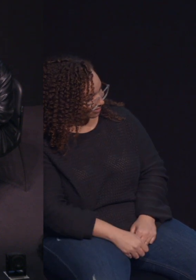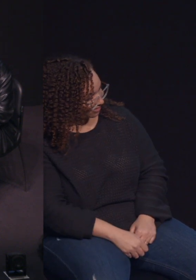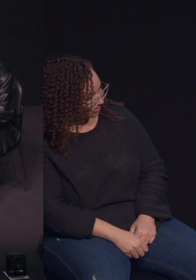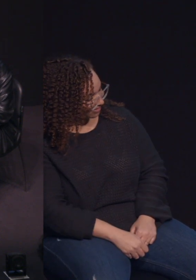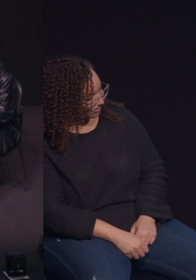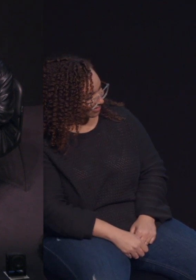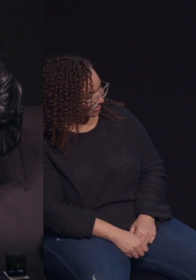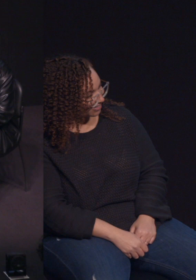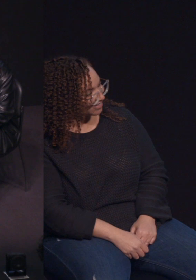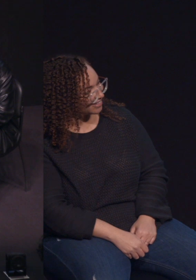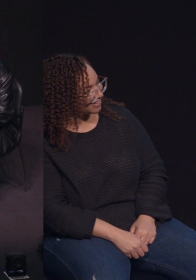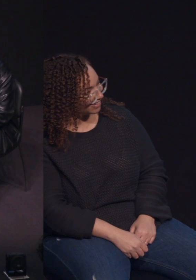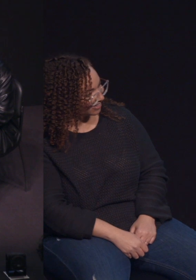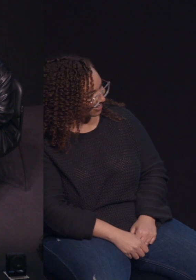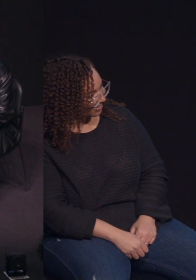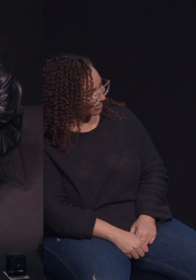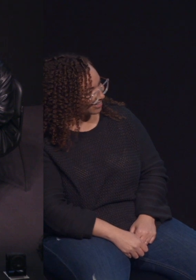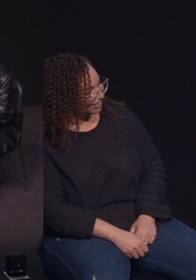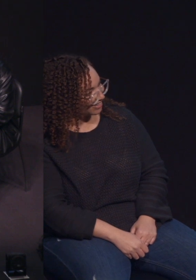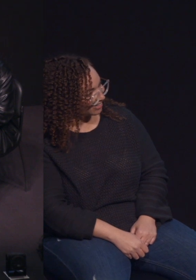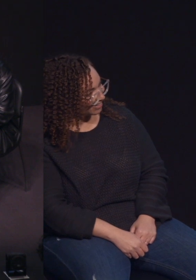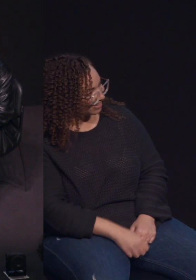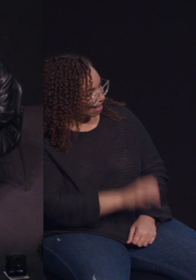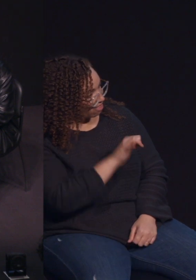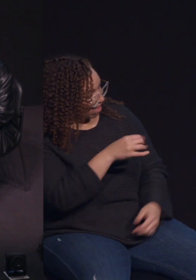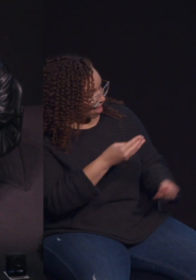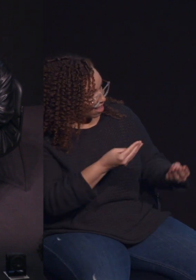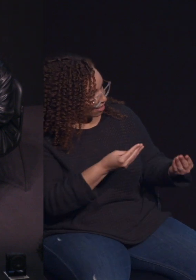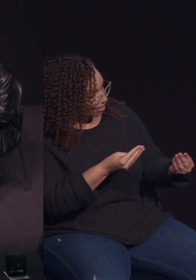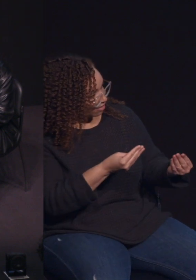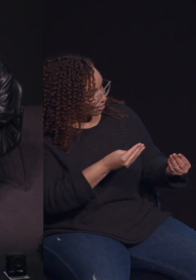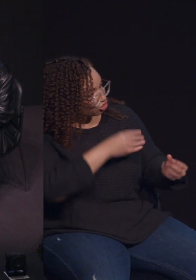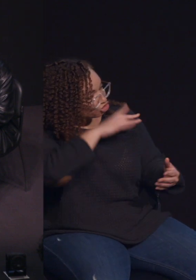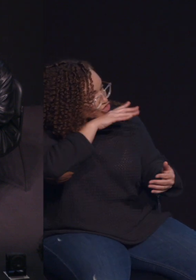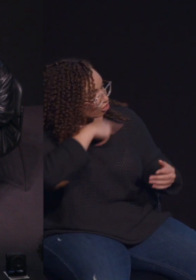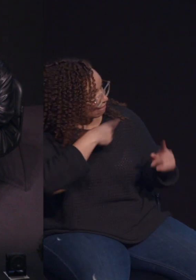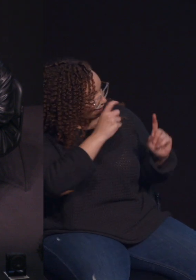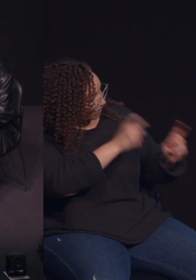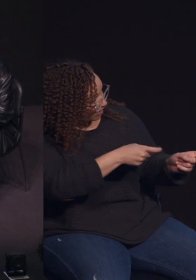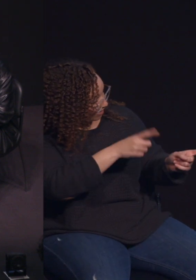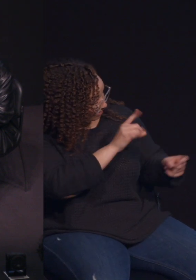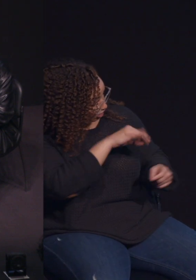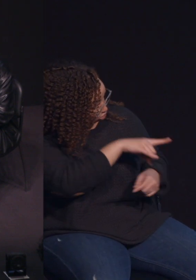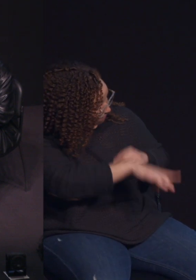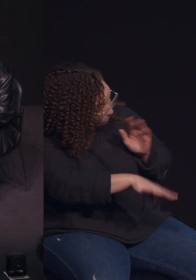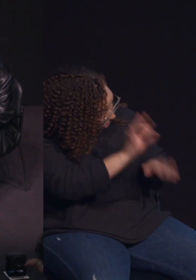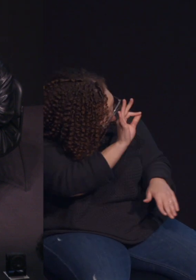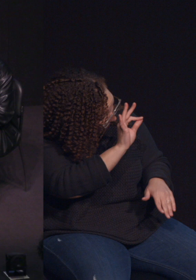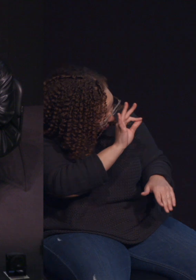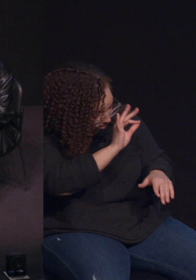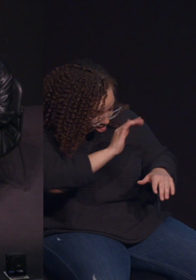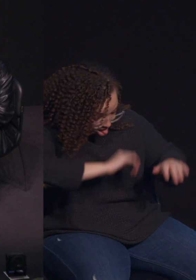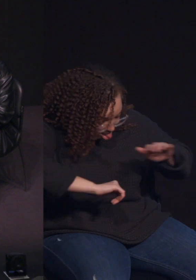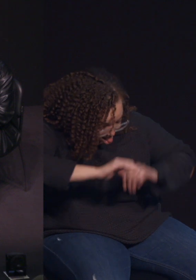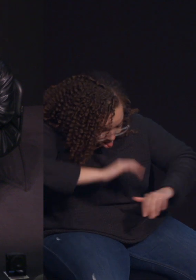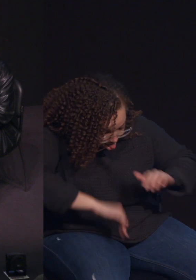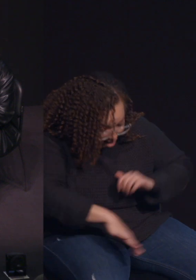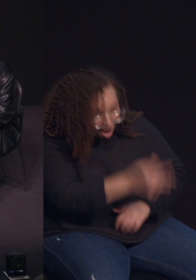The dirt that I gave you, did you find a 5-ounce gold nugget?